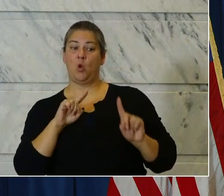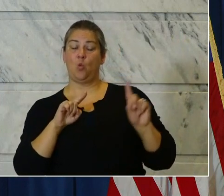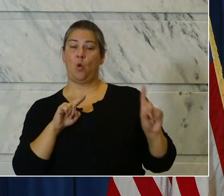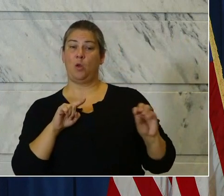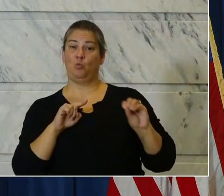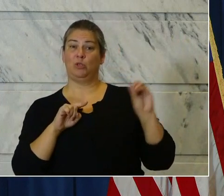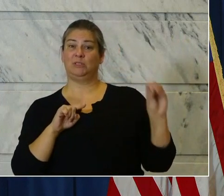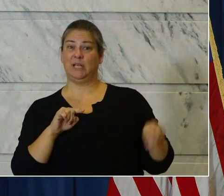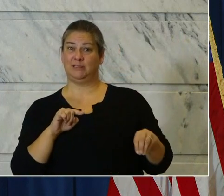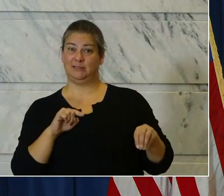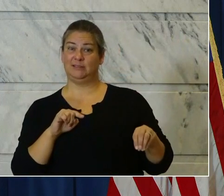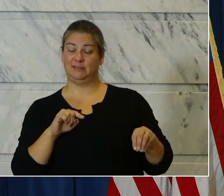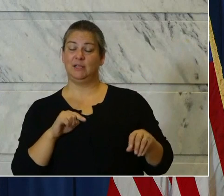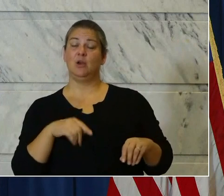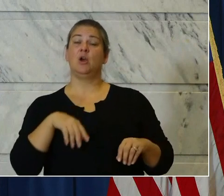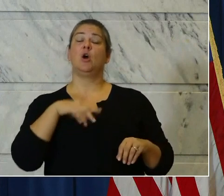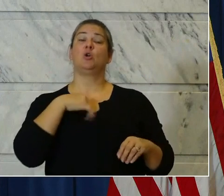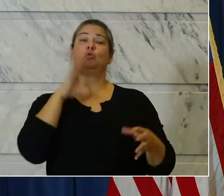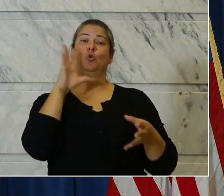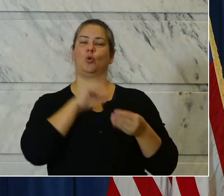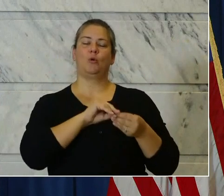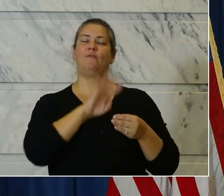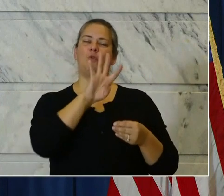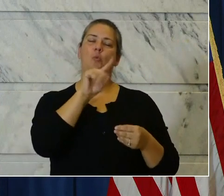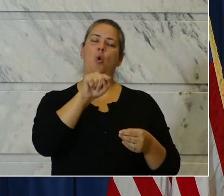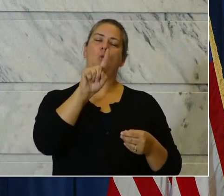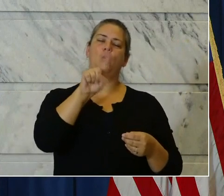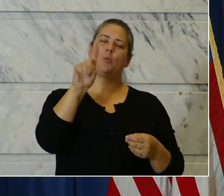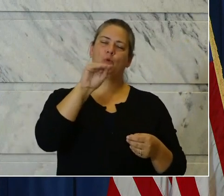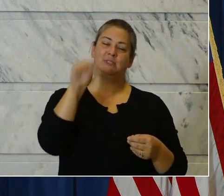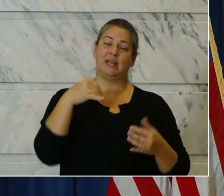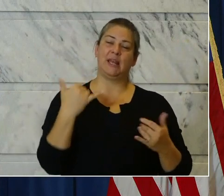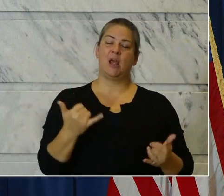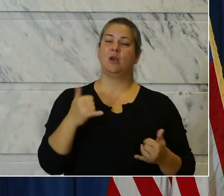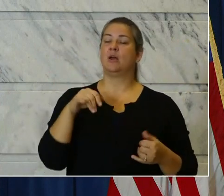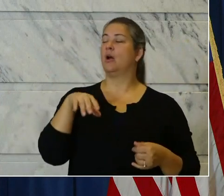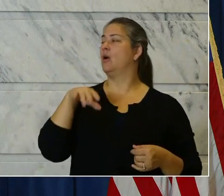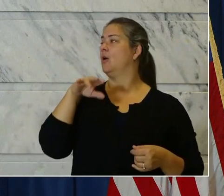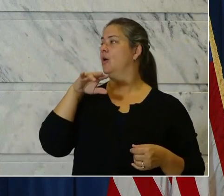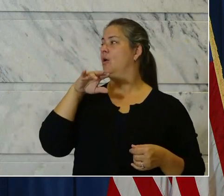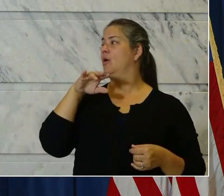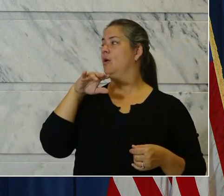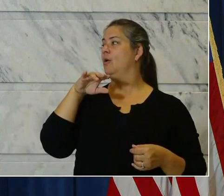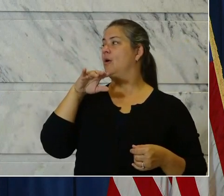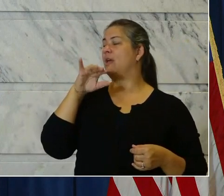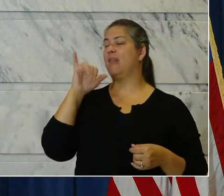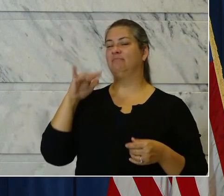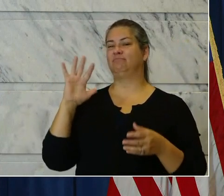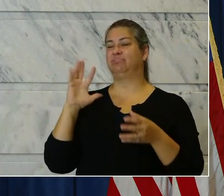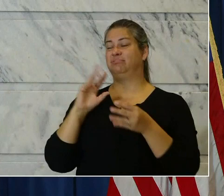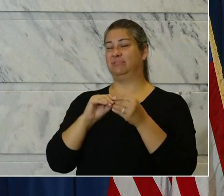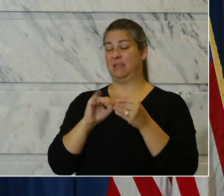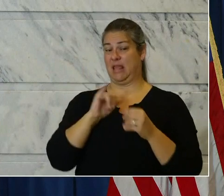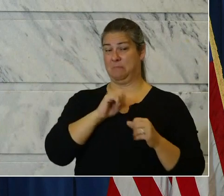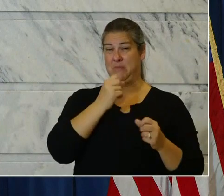YESTERDAY AT FOUR POINT ONE ONE PERCENT. OUR TOTAL NUMBER OF